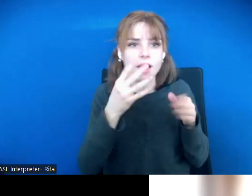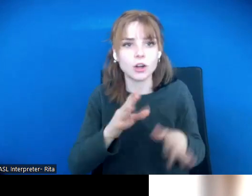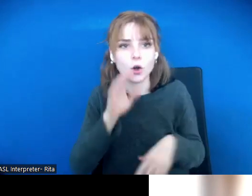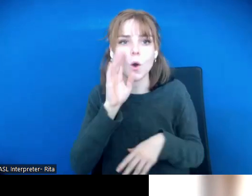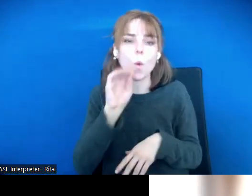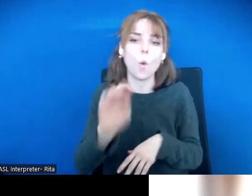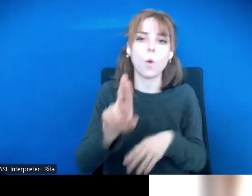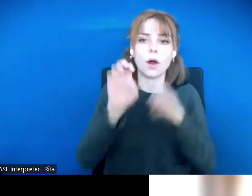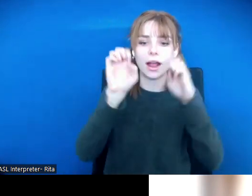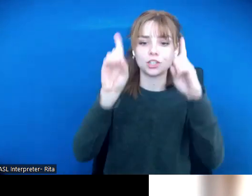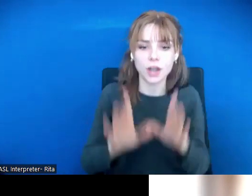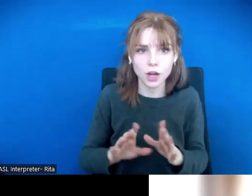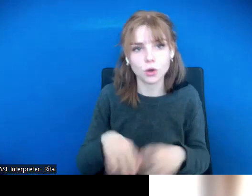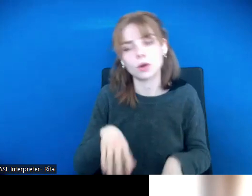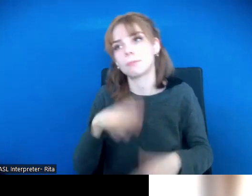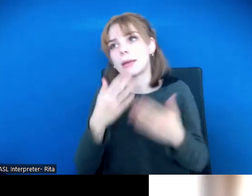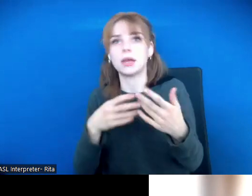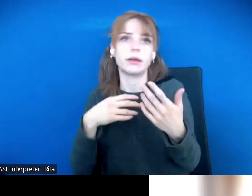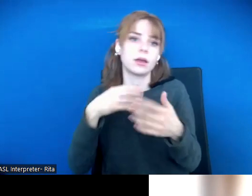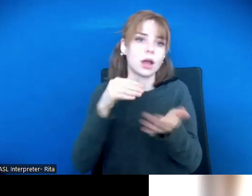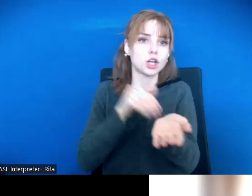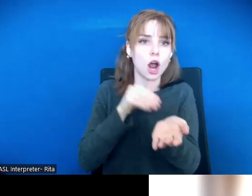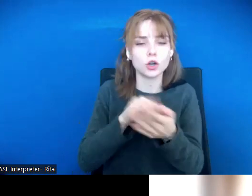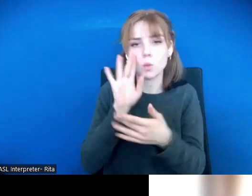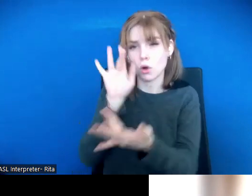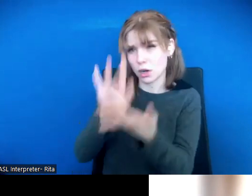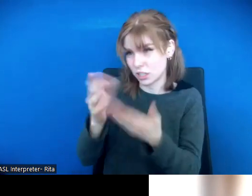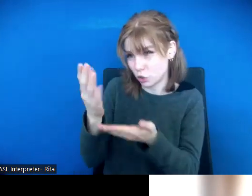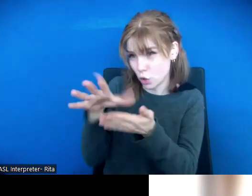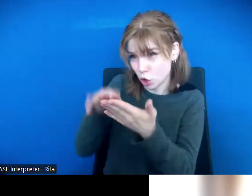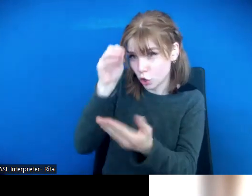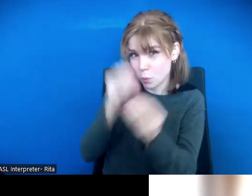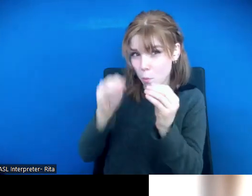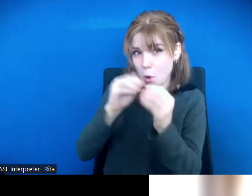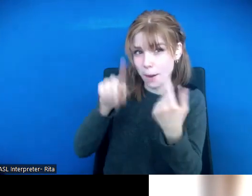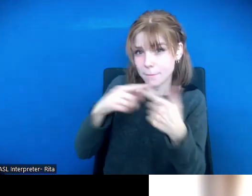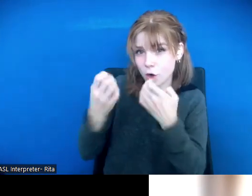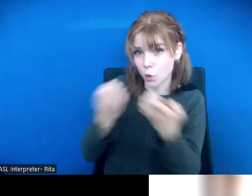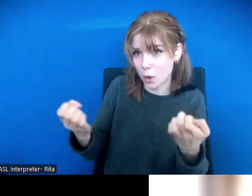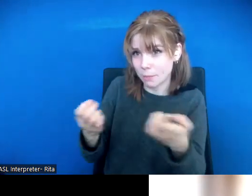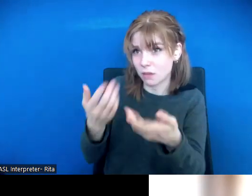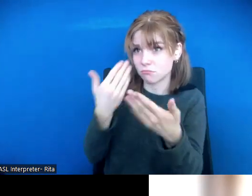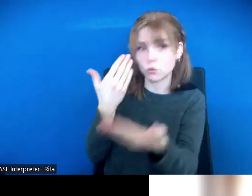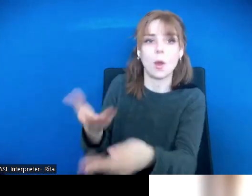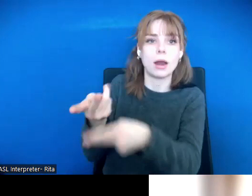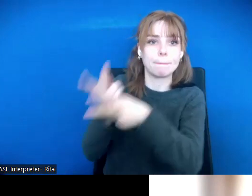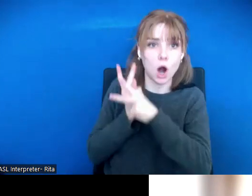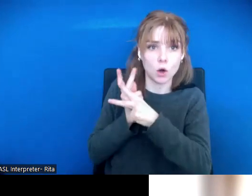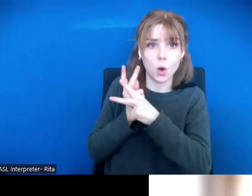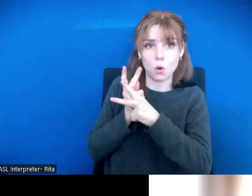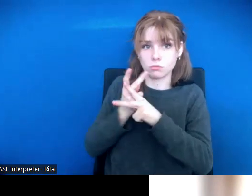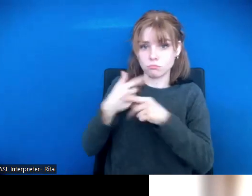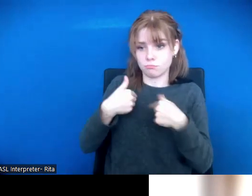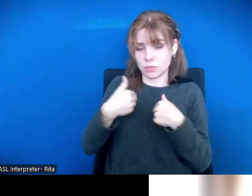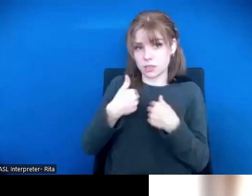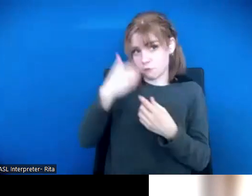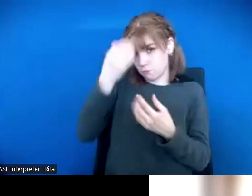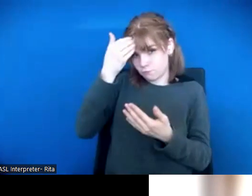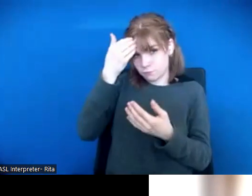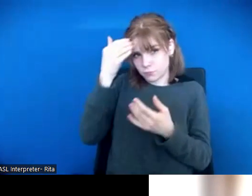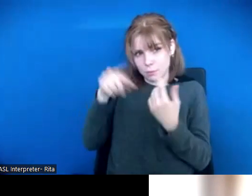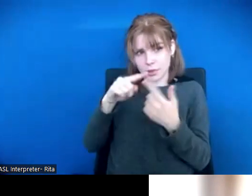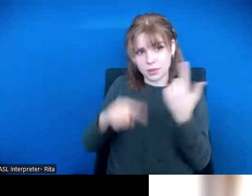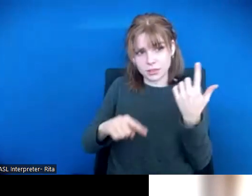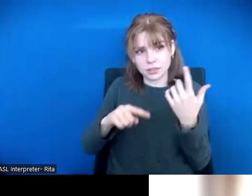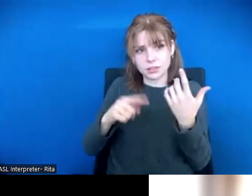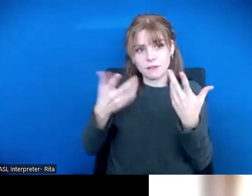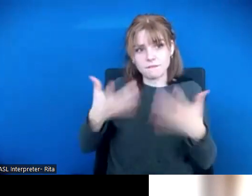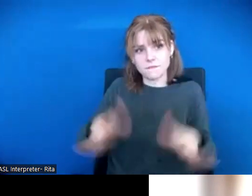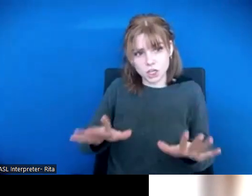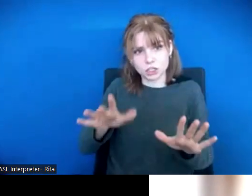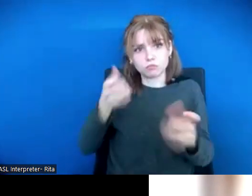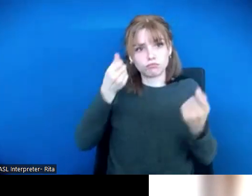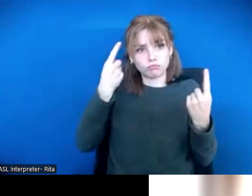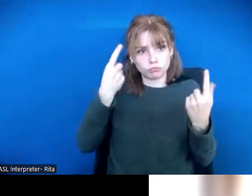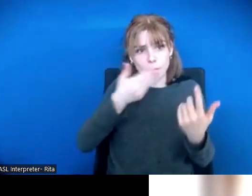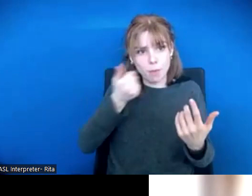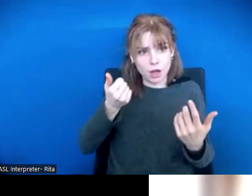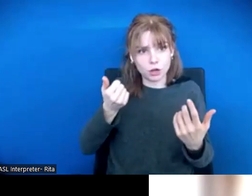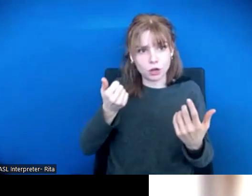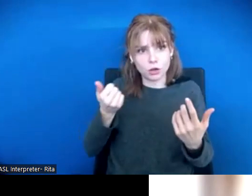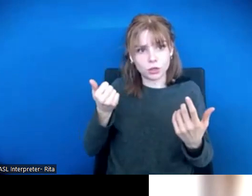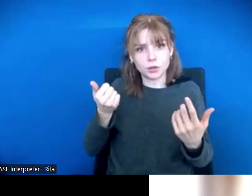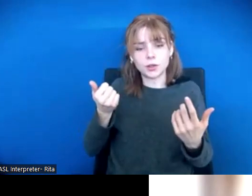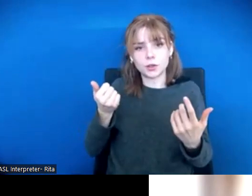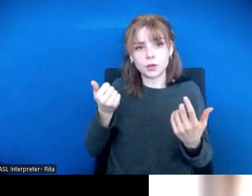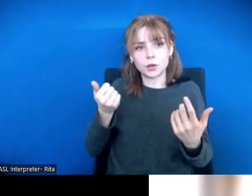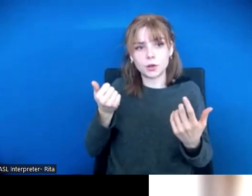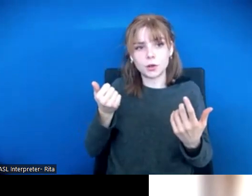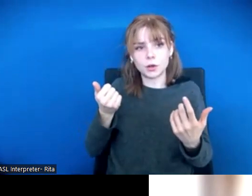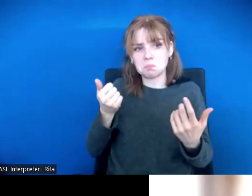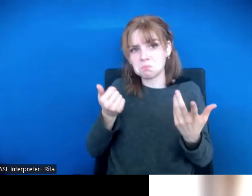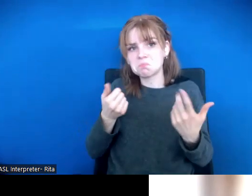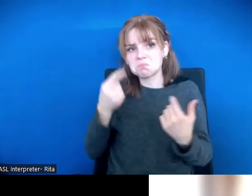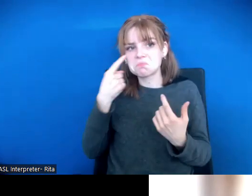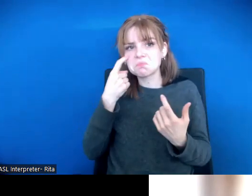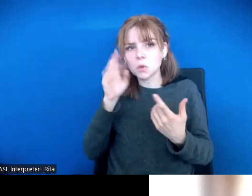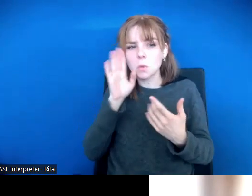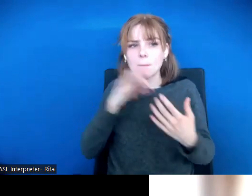Any Minnesota resident. That is the only requirement. If you are a professional, if you are a caregiver, if you are an individual with a disability, any and all can borrow from us.